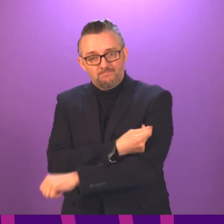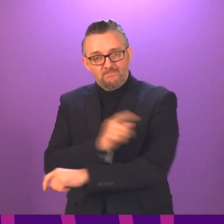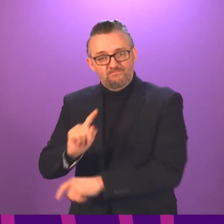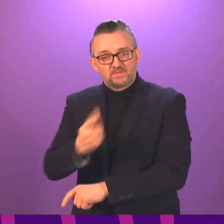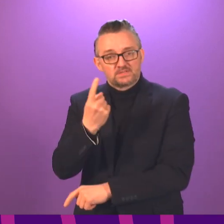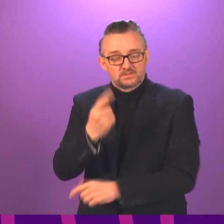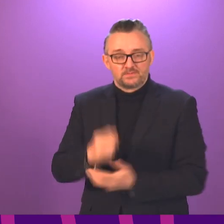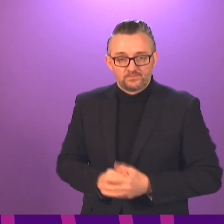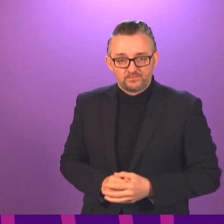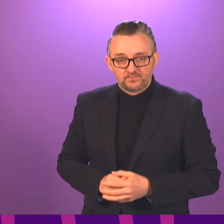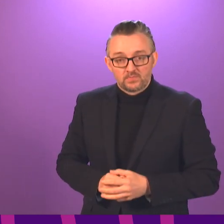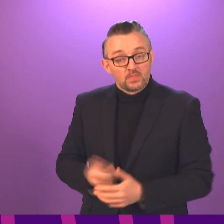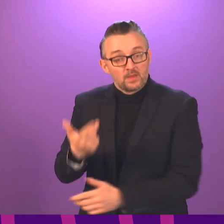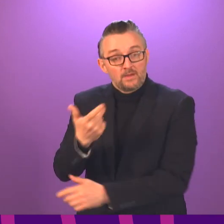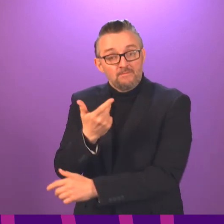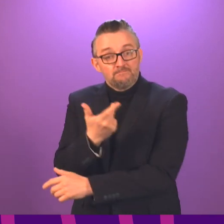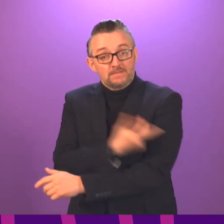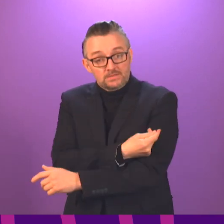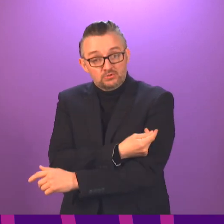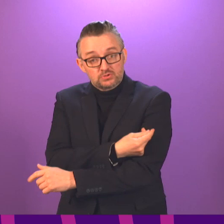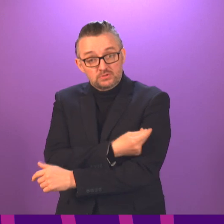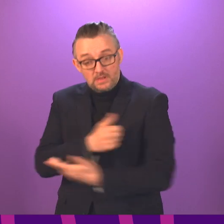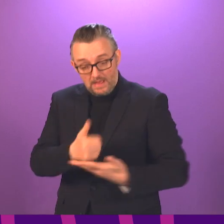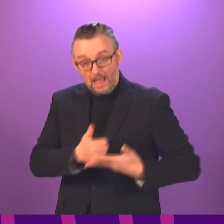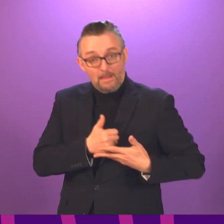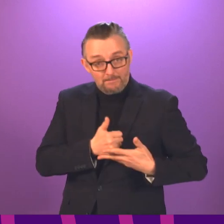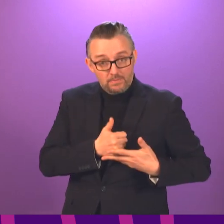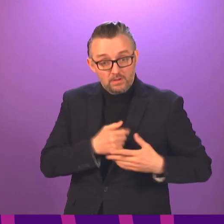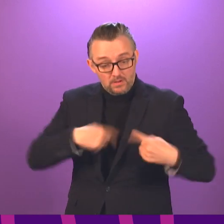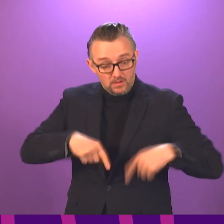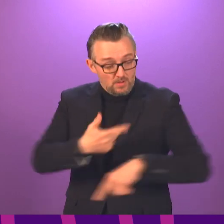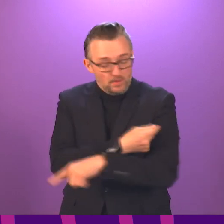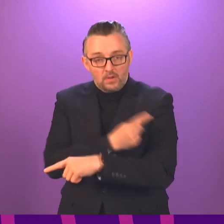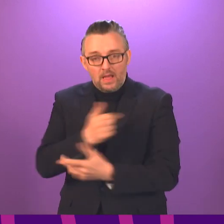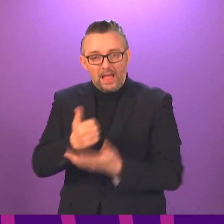Of course, vaccinations do not help just those who receive the jag; they help us all. With